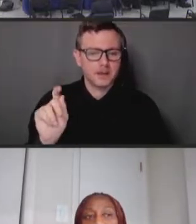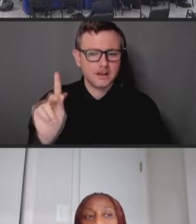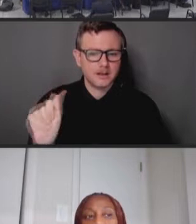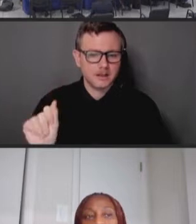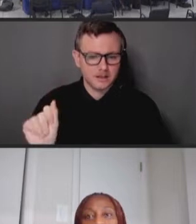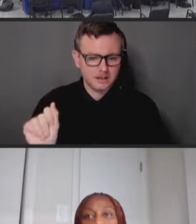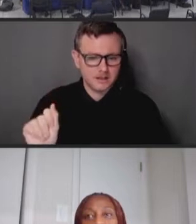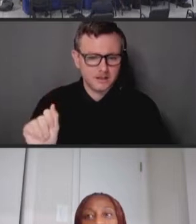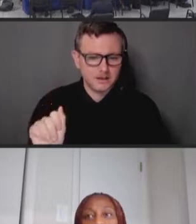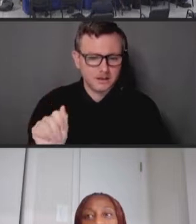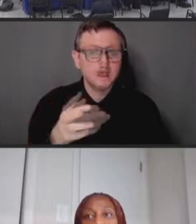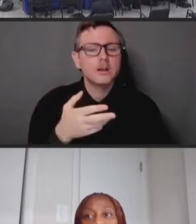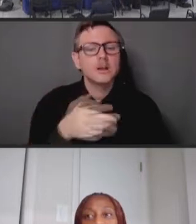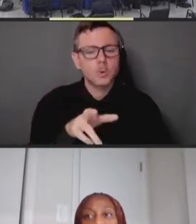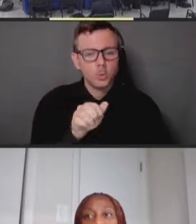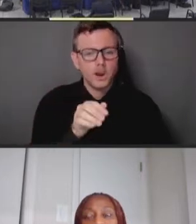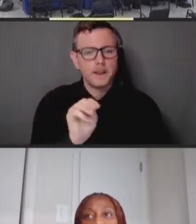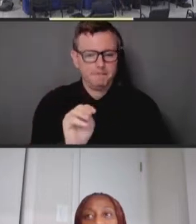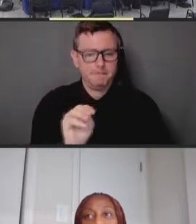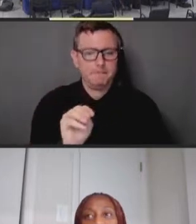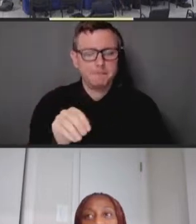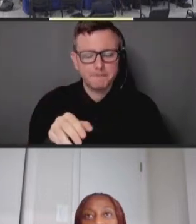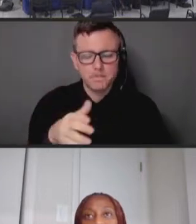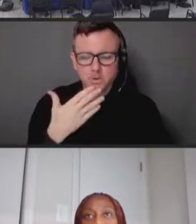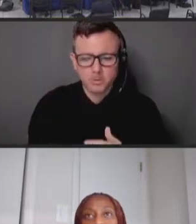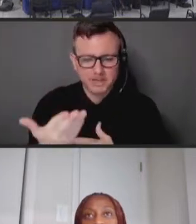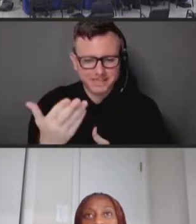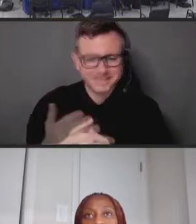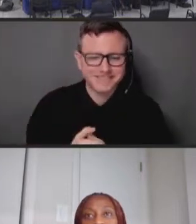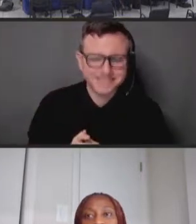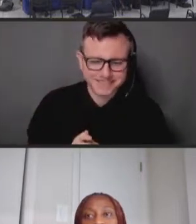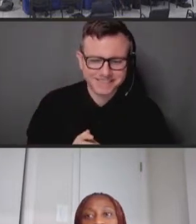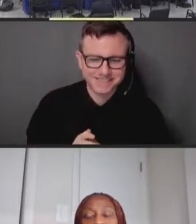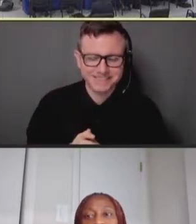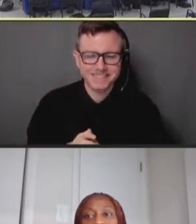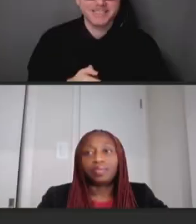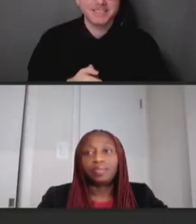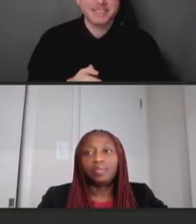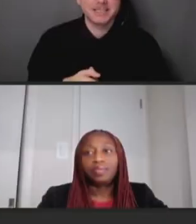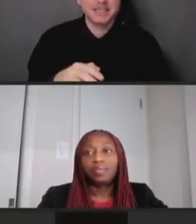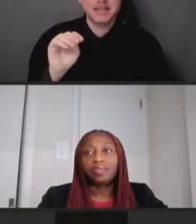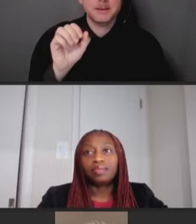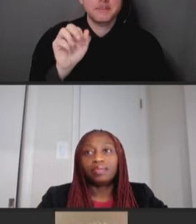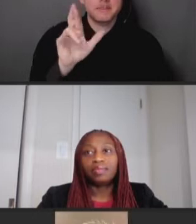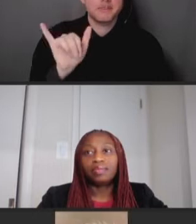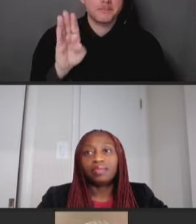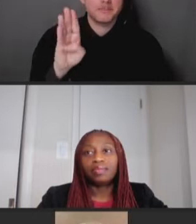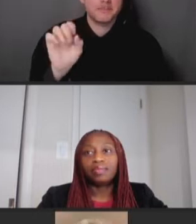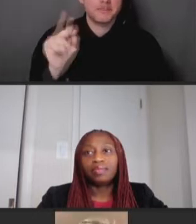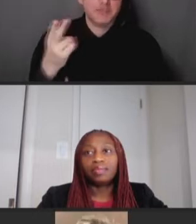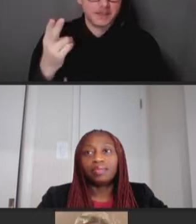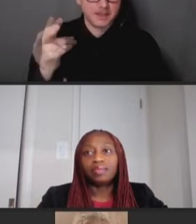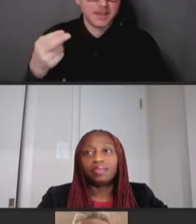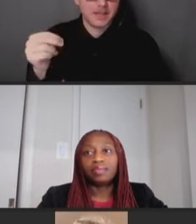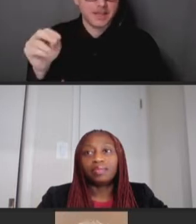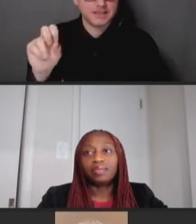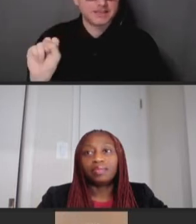Ramka Pakka: Present. Ann Aikin: Good morning, Ram. Ramka Pakka: Good morning.